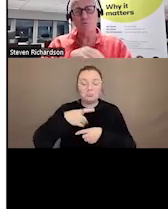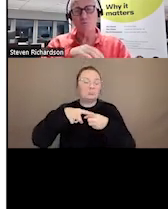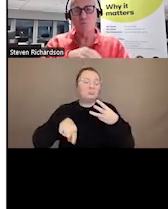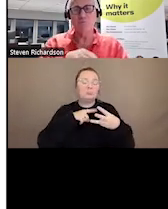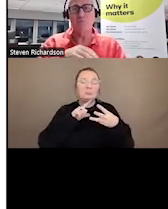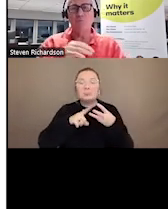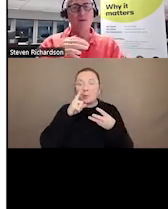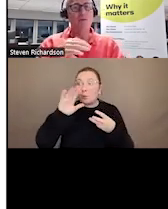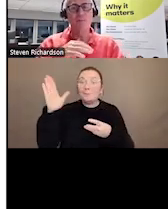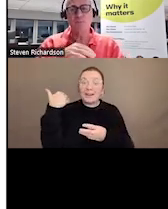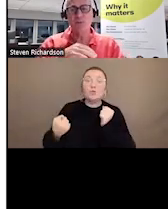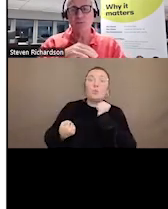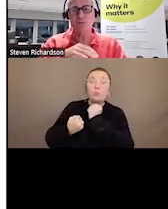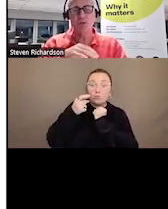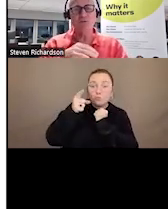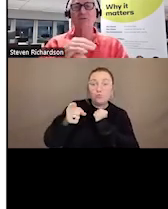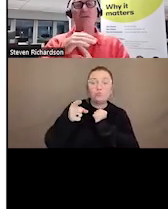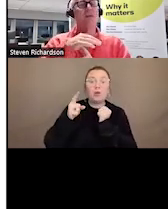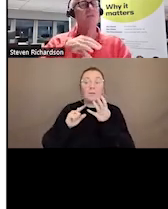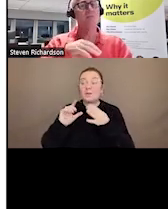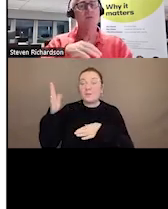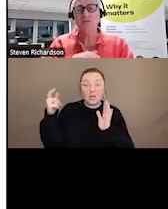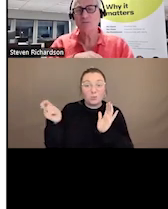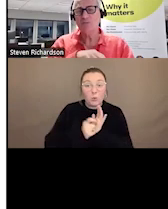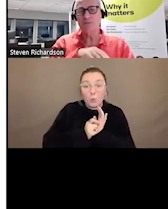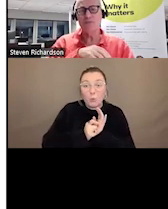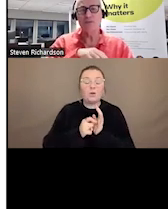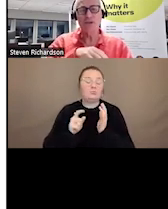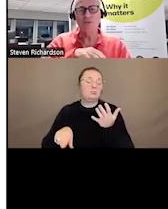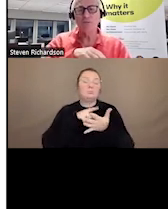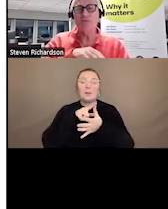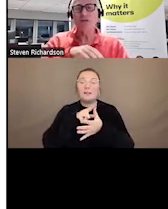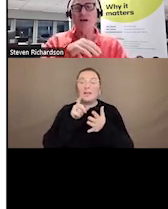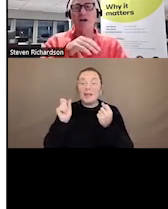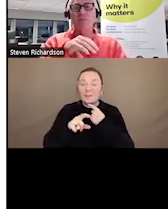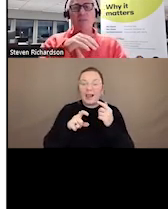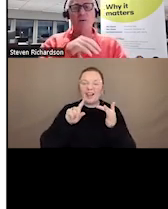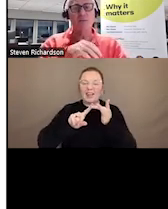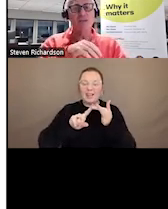you before. They may be previous donors. They might subscribe to your E news. They could be